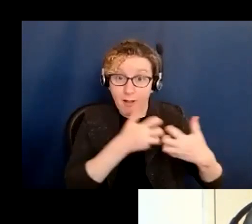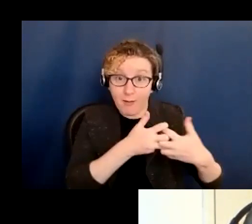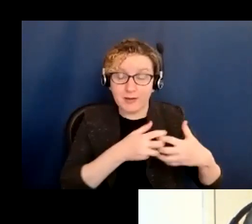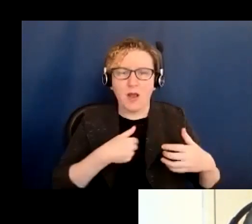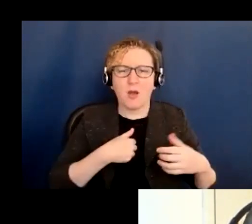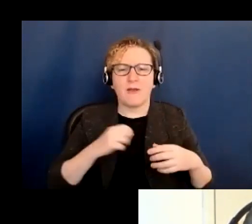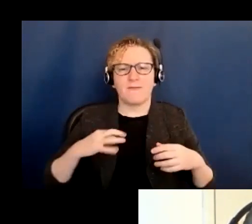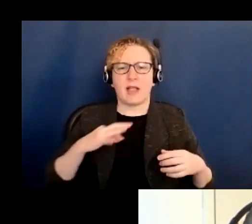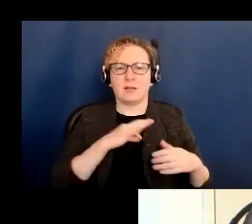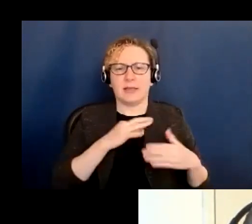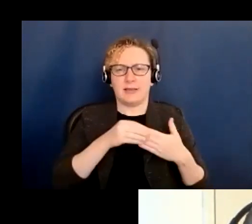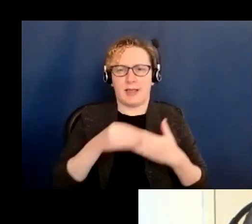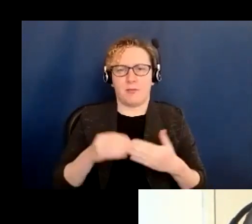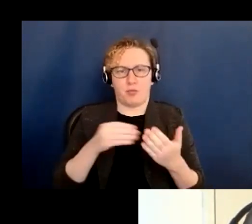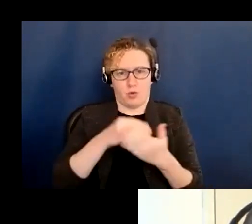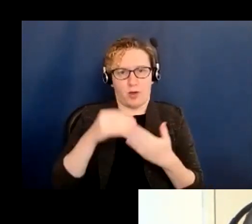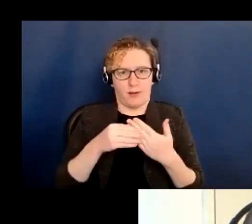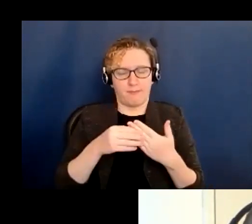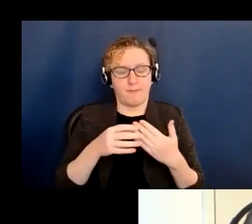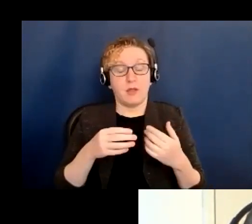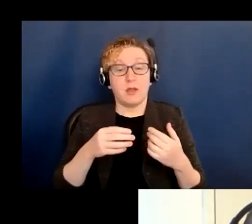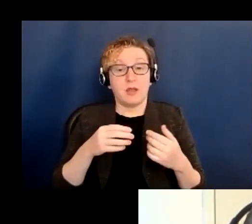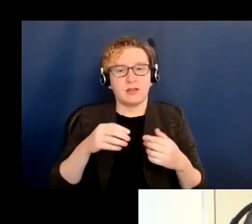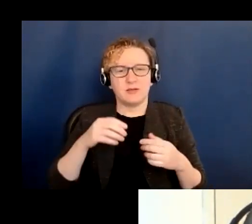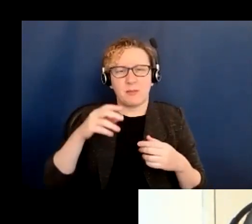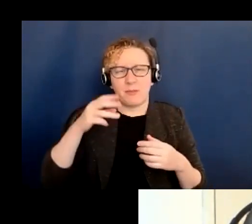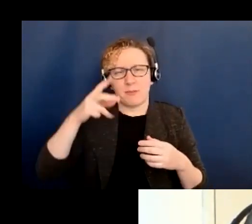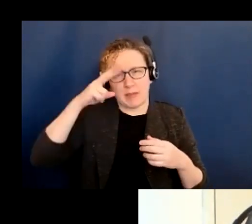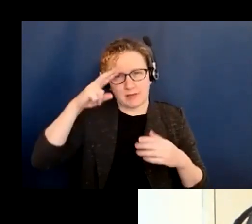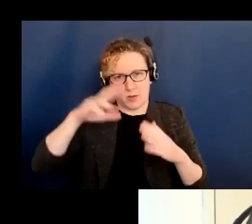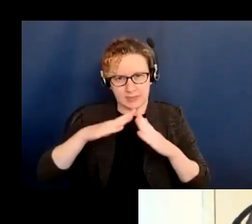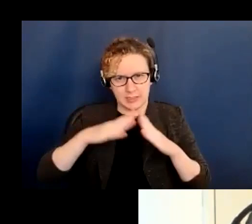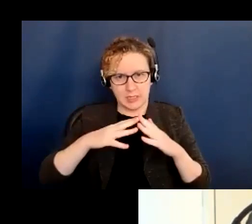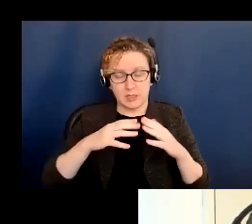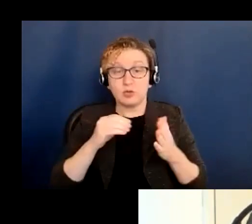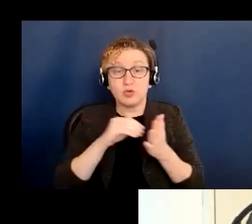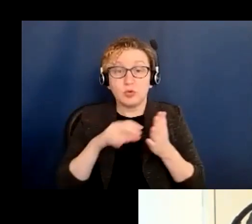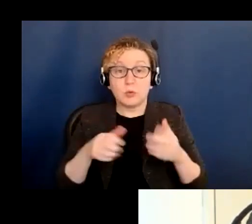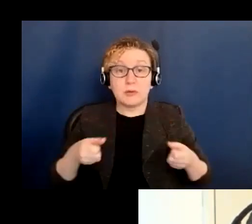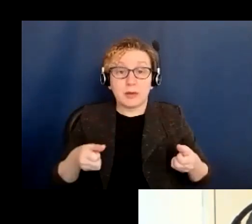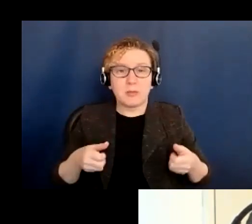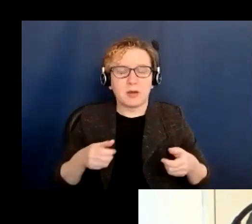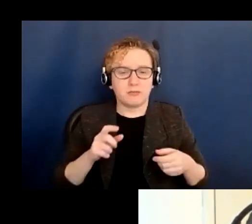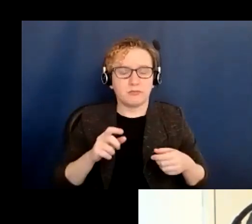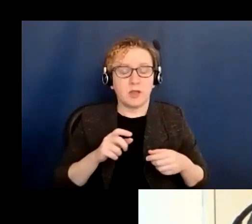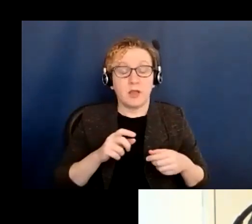There was a student attending who was in a wheelchair. We were looking at the program and had to look at all aspects of the program and think